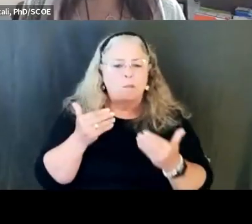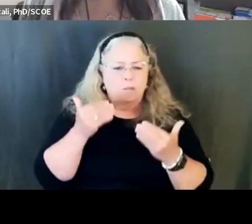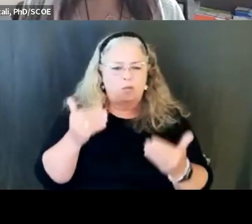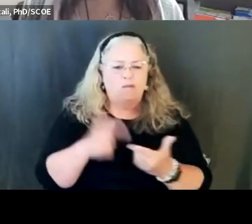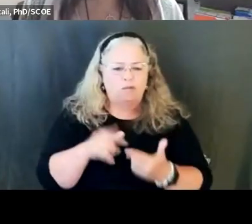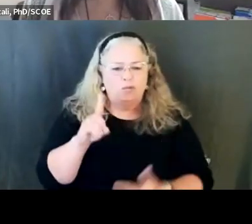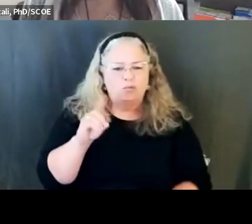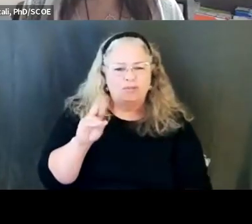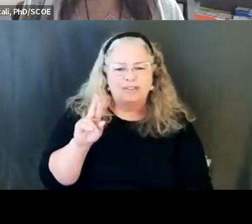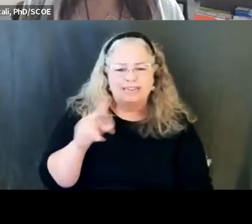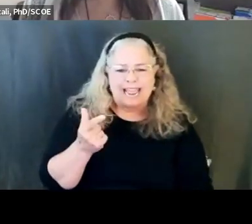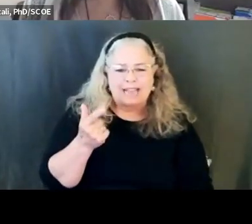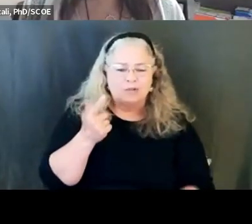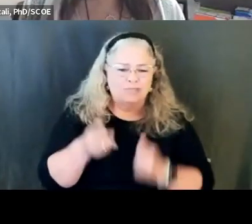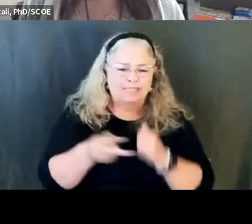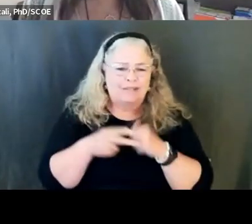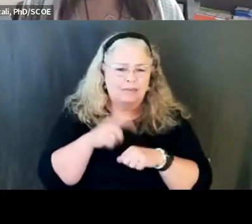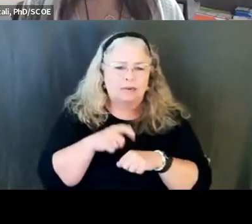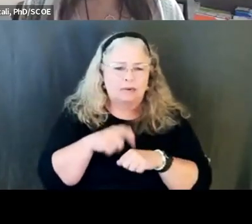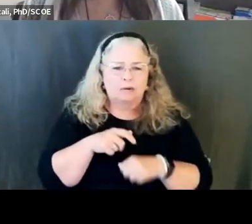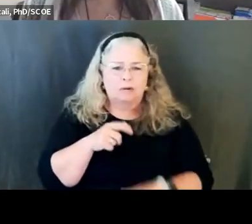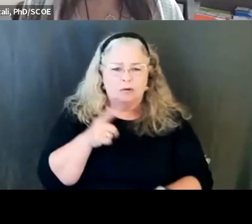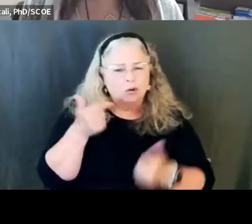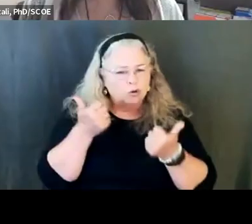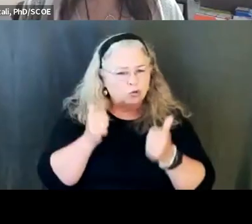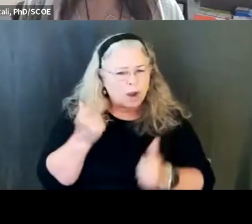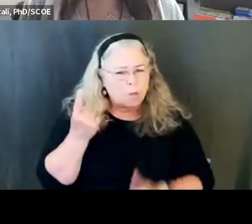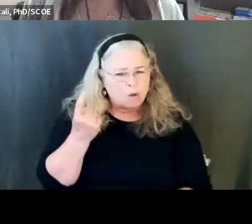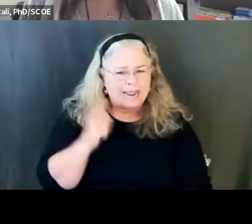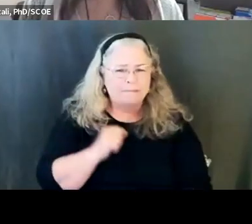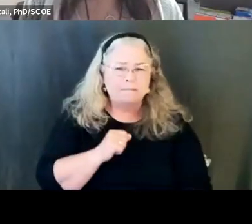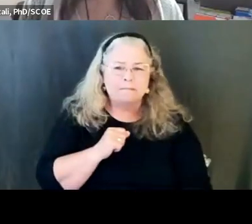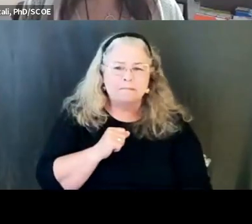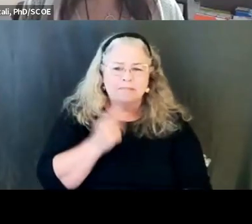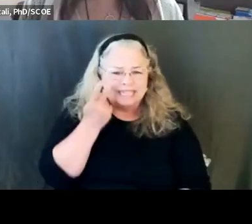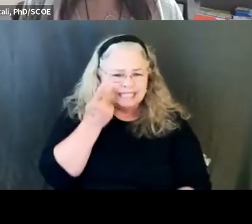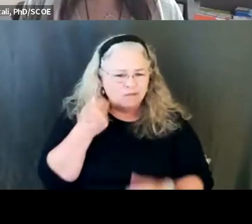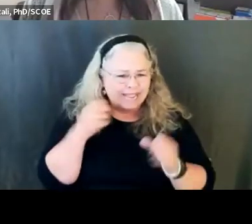just in the interest of time. But why don't you why don't you try again see if we can hear you.